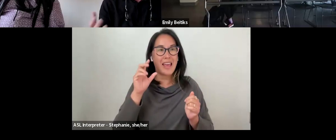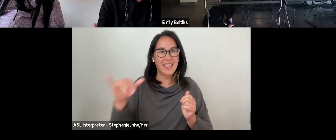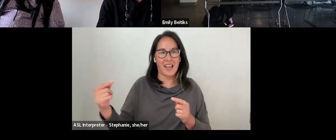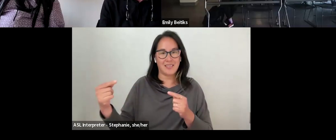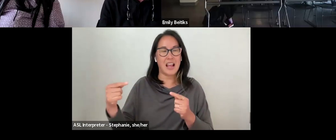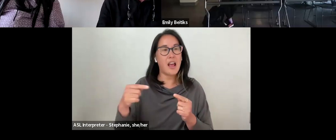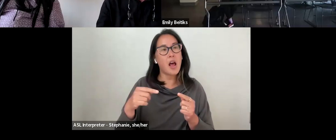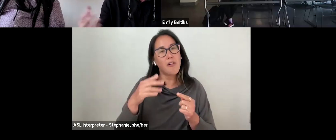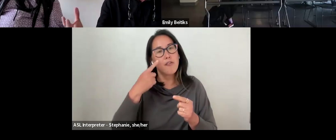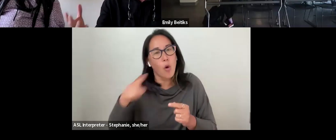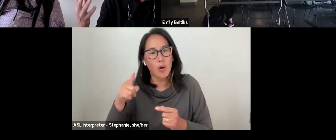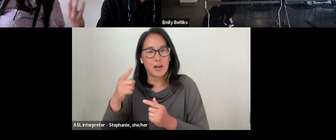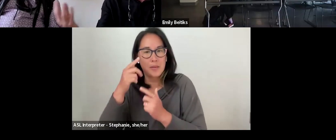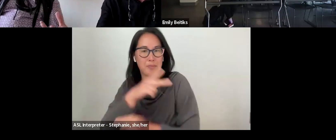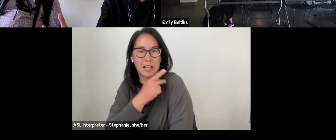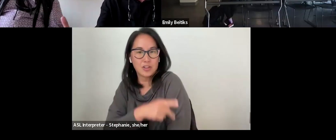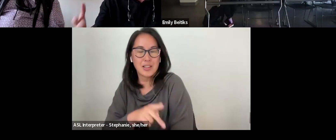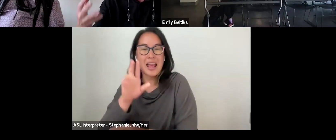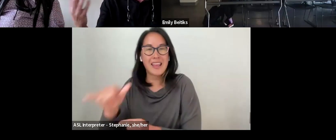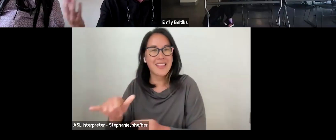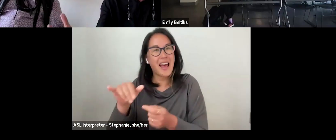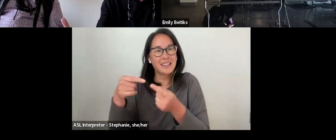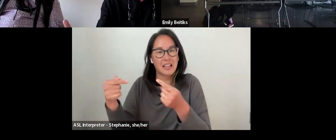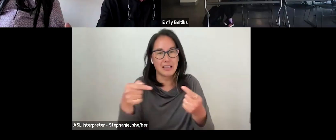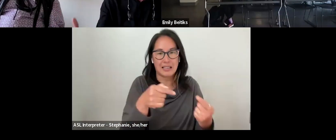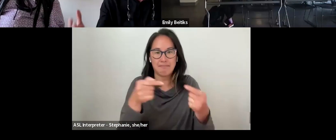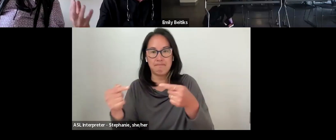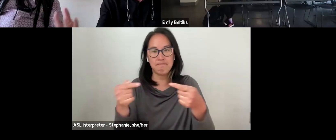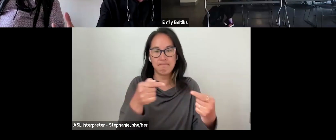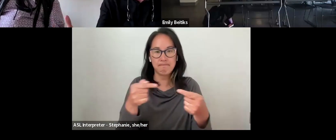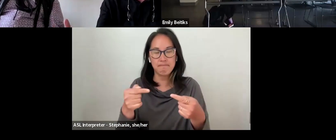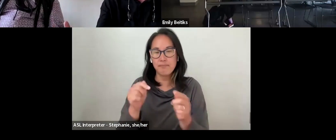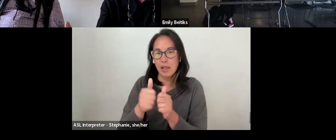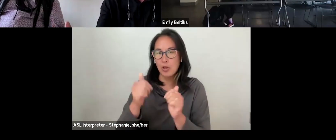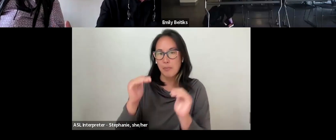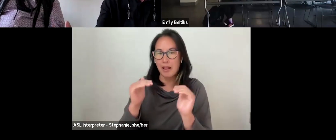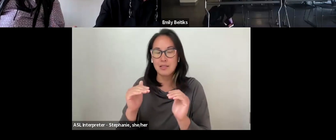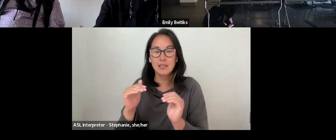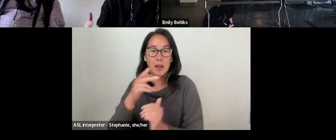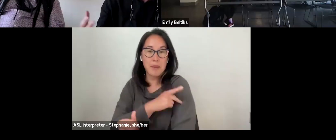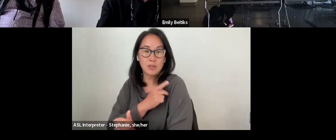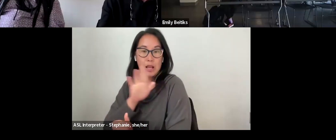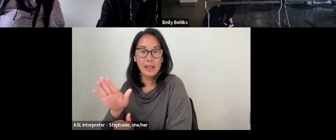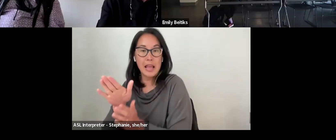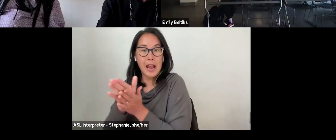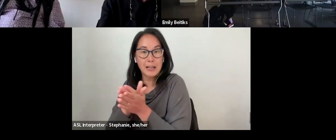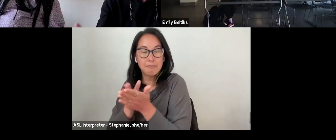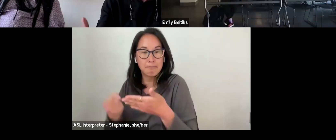How do you balance, you know, the interests of patients, who are generally volunteering